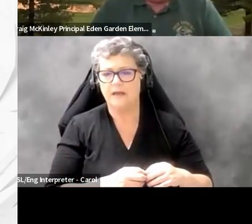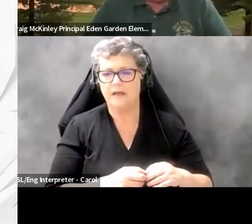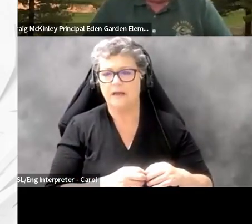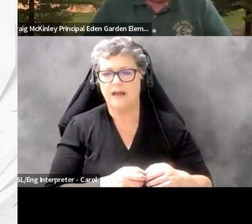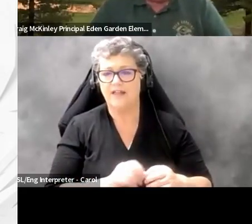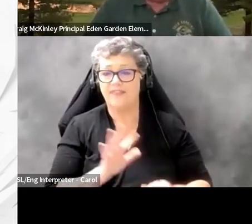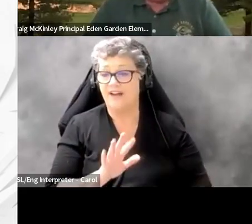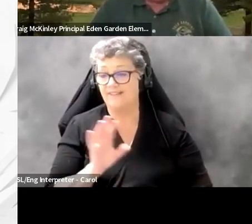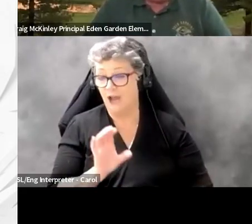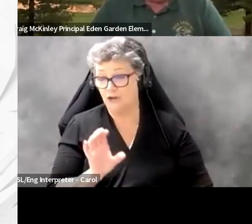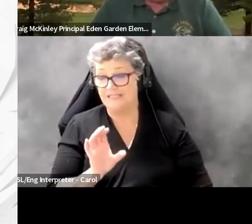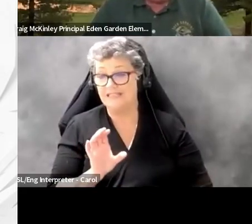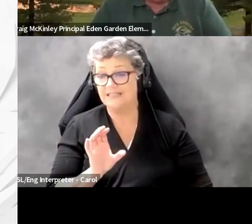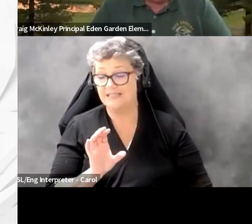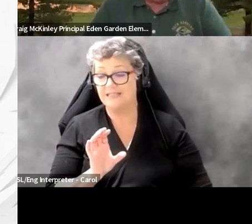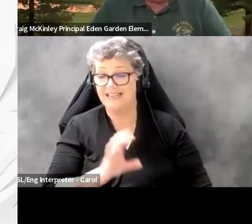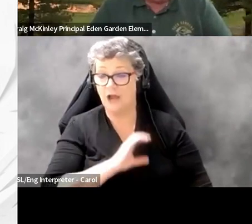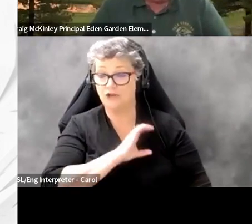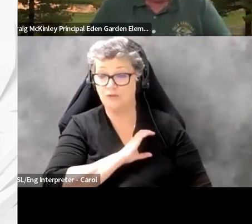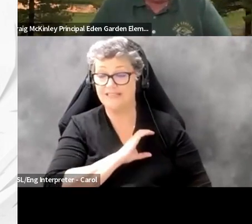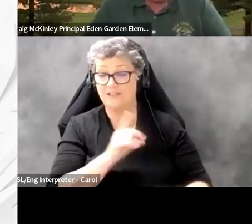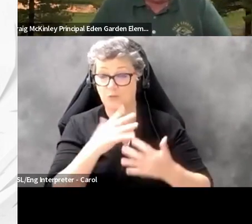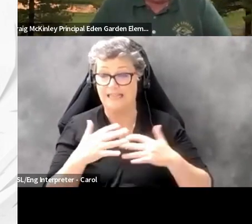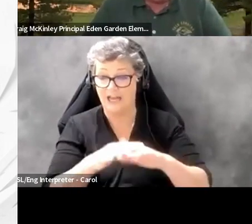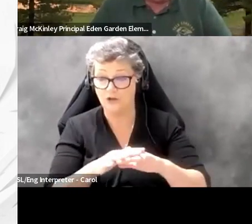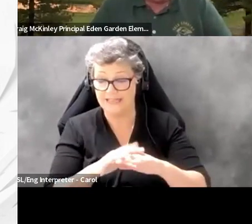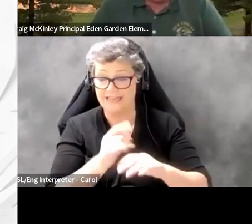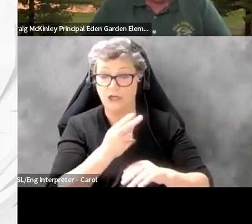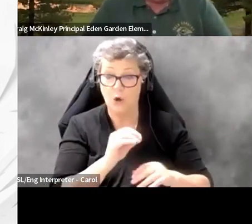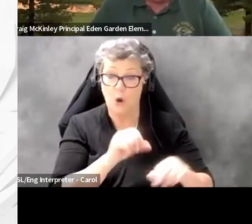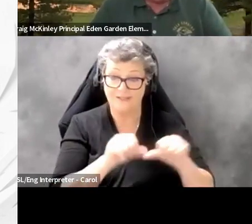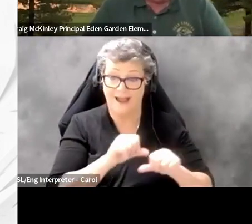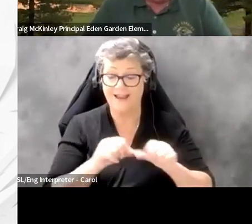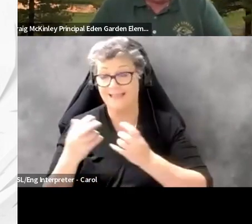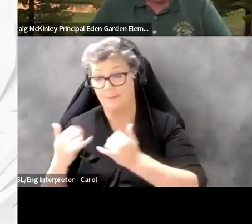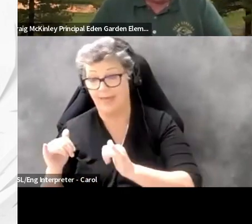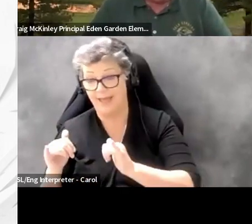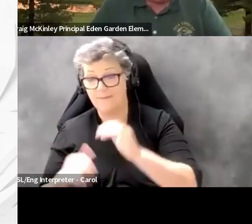characteristics that really intersect neuroscience and and the characteristics of play does brought